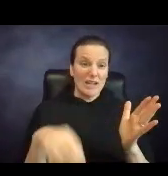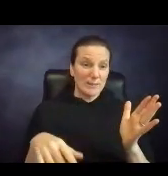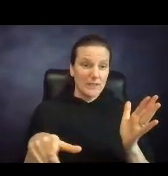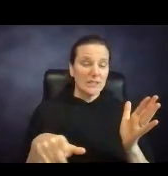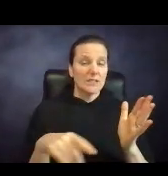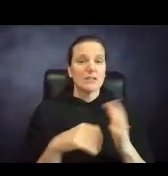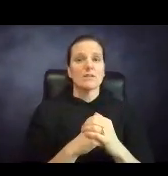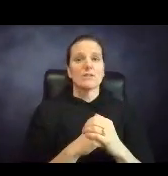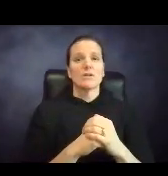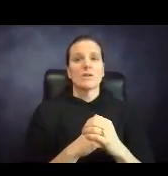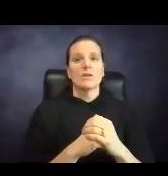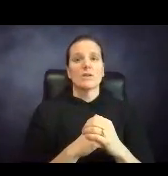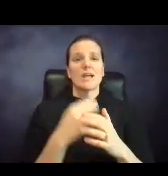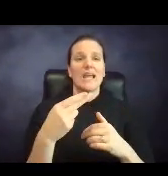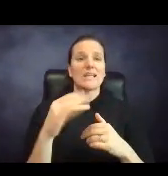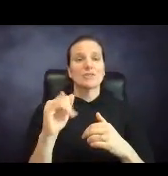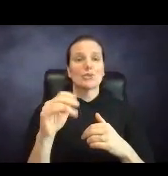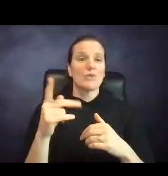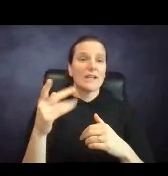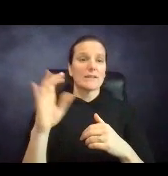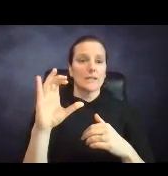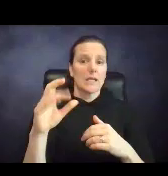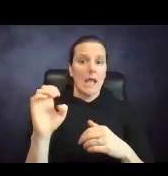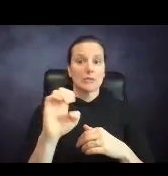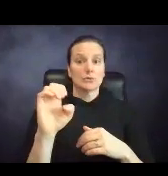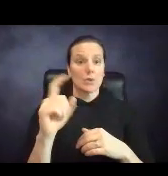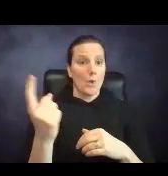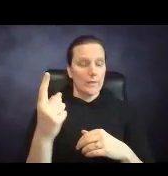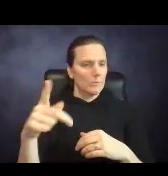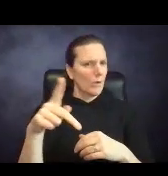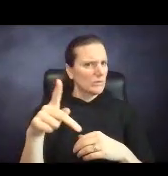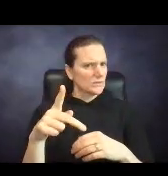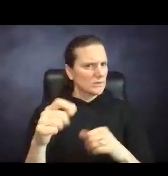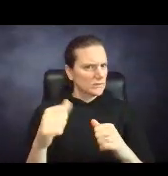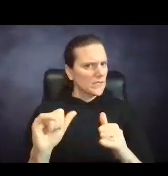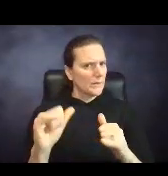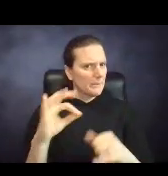just estrogen only, you still can benefit from progesterone for all the other reasons we just talked about.